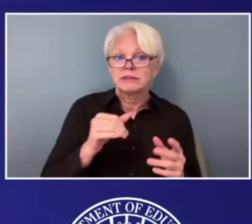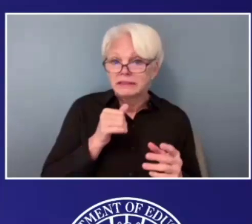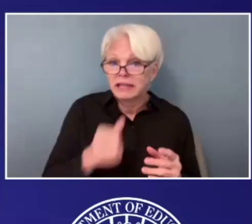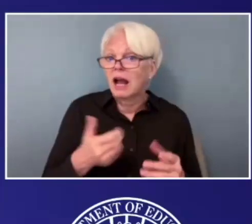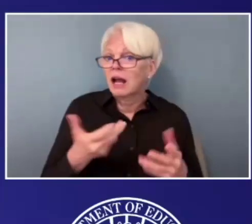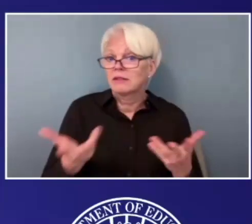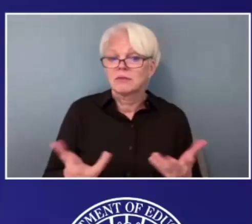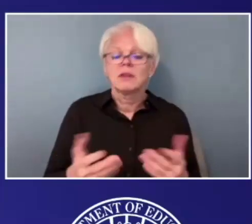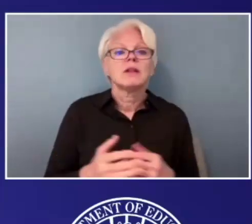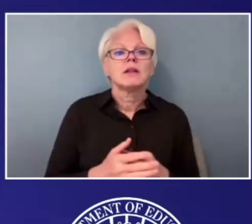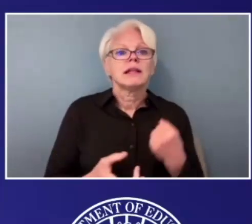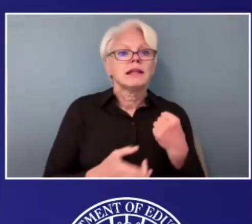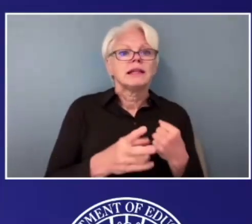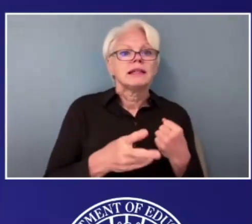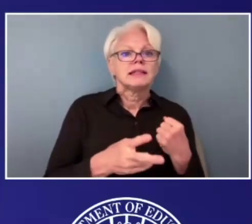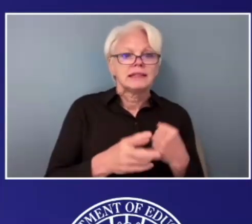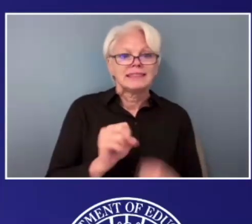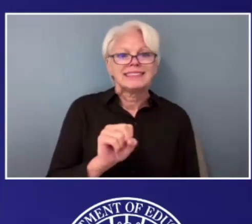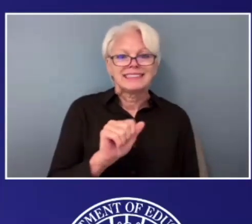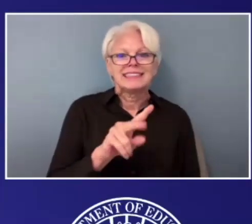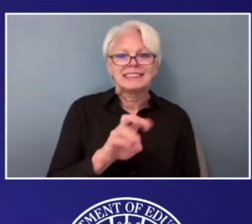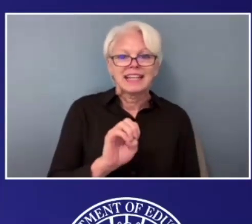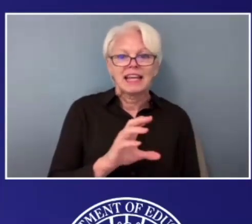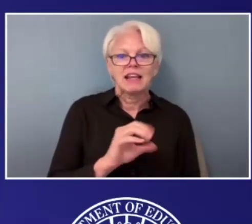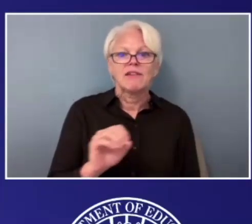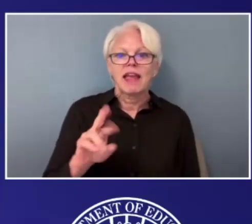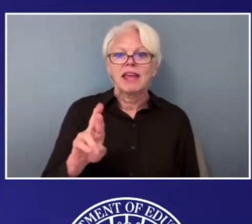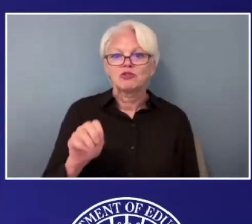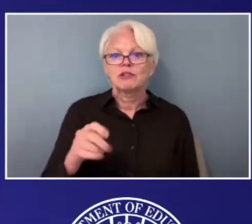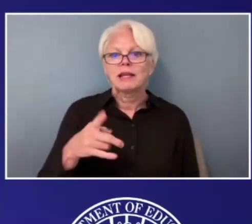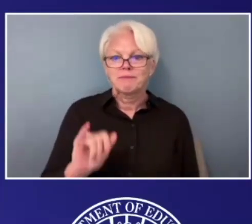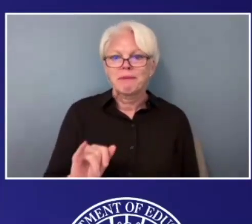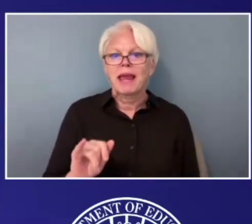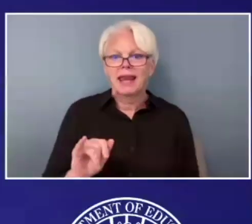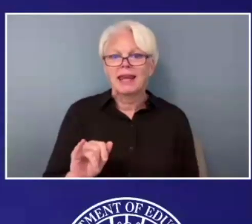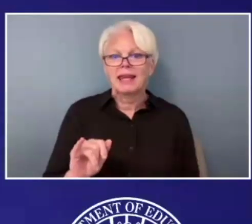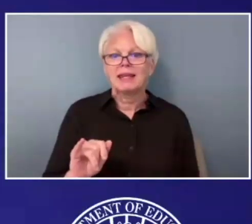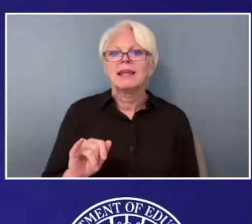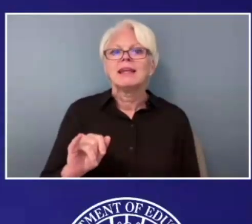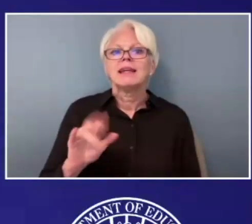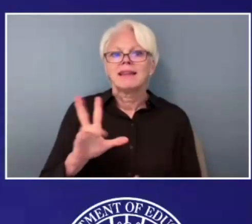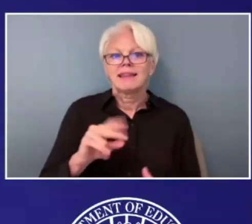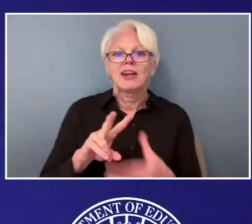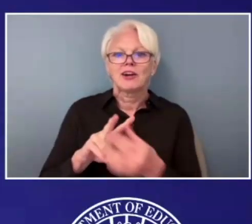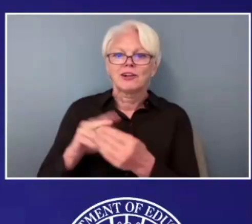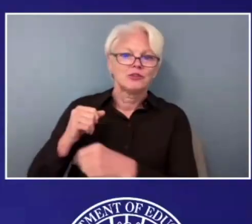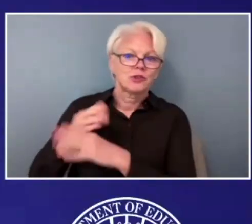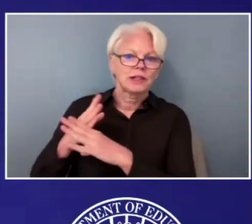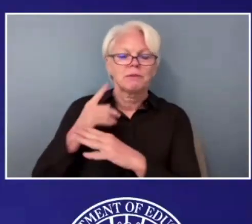SAVE and repay are enjoined in under litigation. So we cannot do anything with that at this moment.